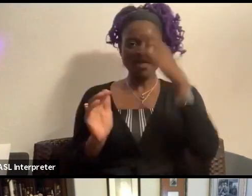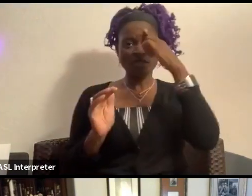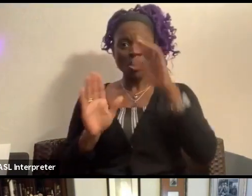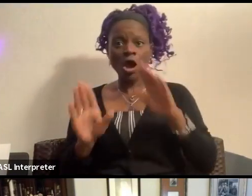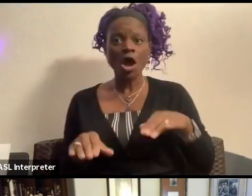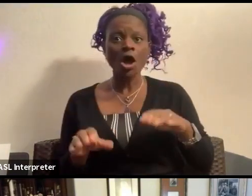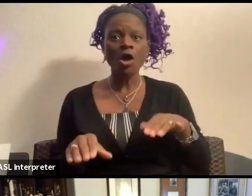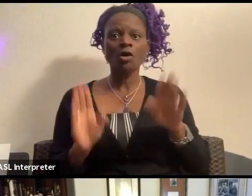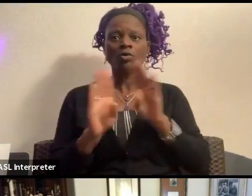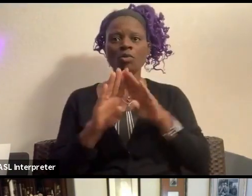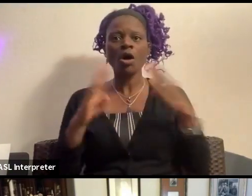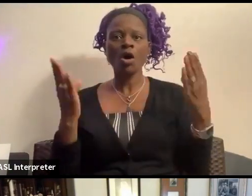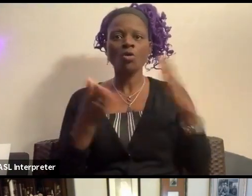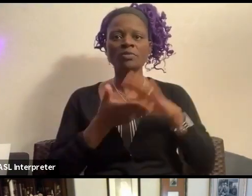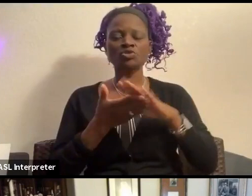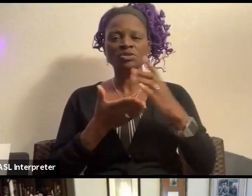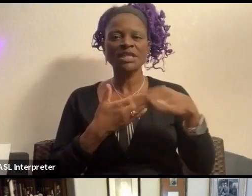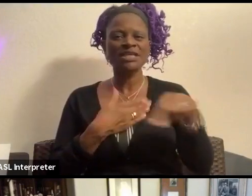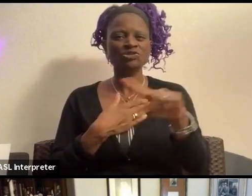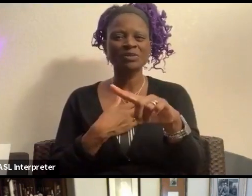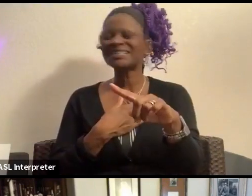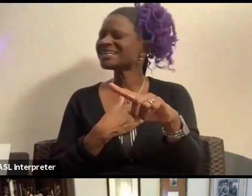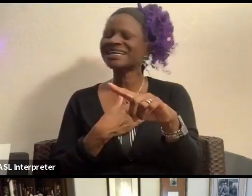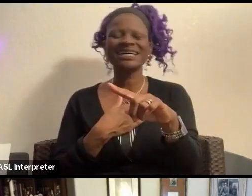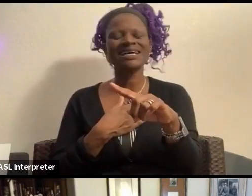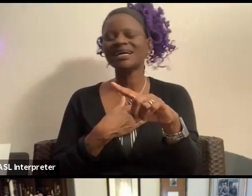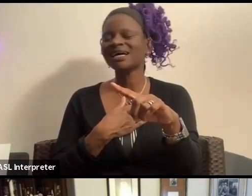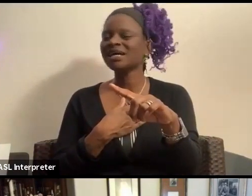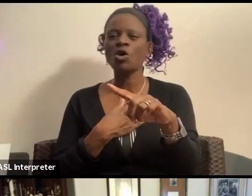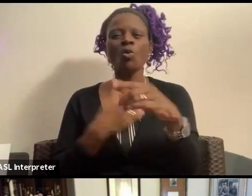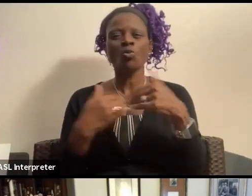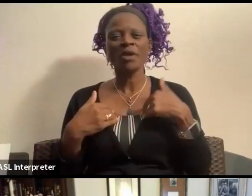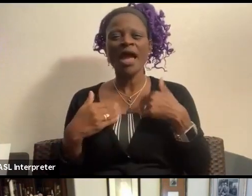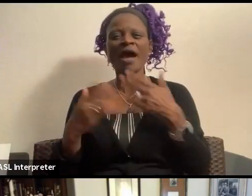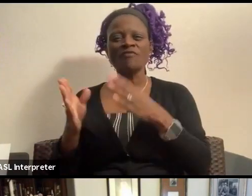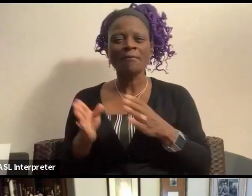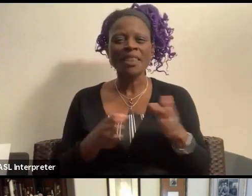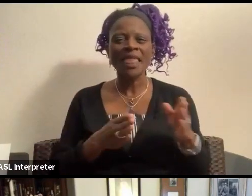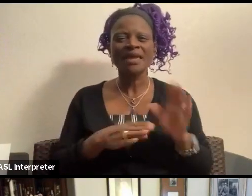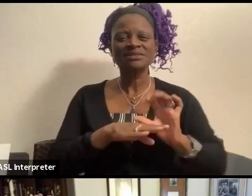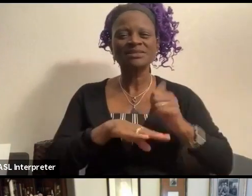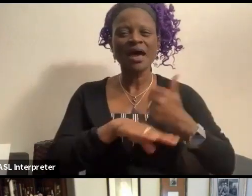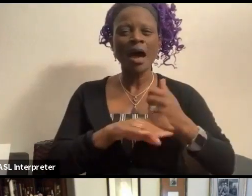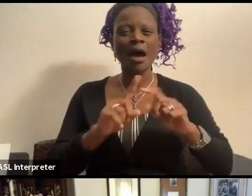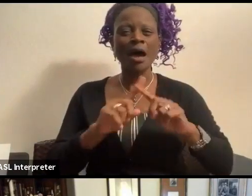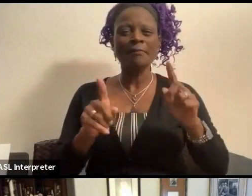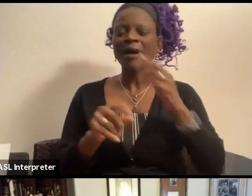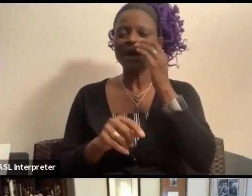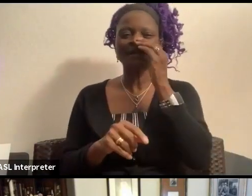And we have plans, but we don't have the actual on the ground reality that's going to enable us to move forward with those